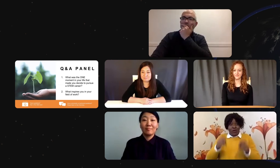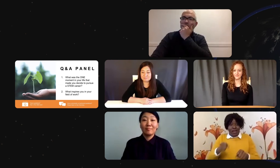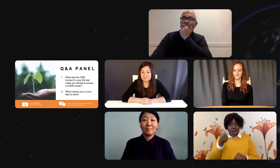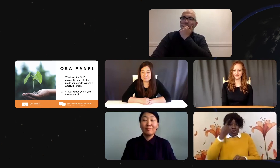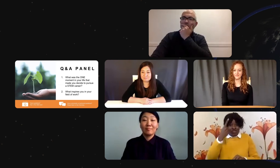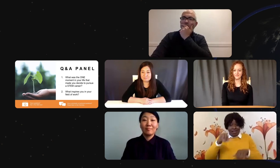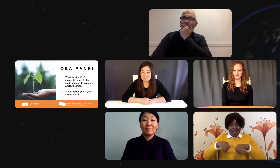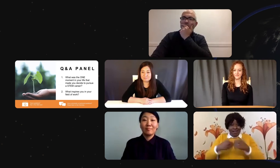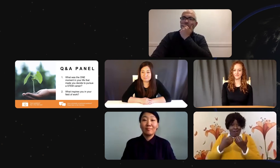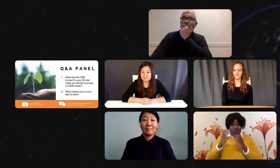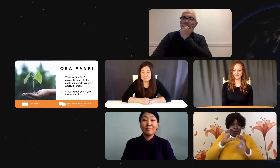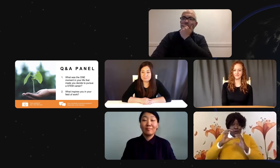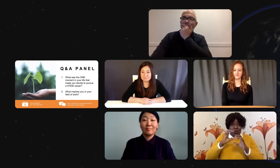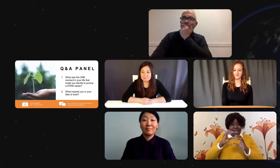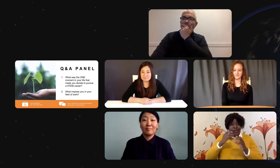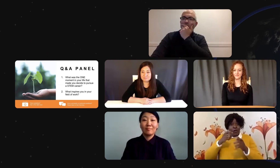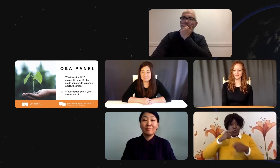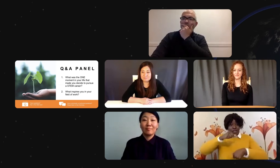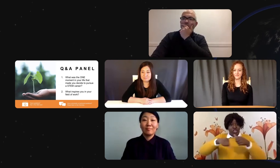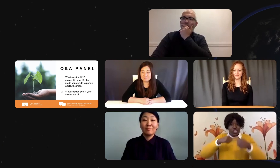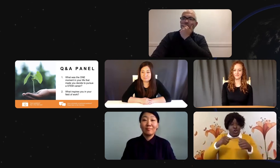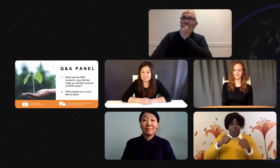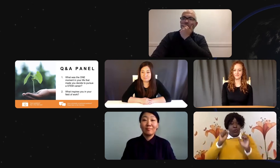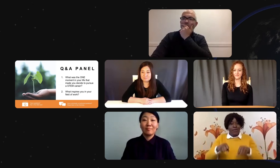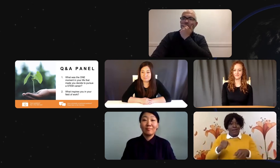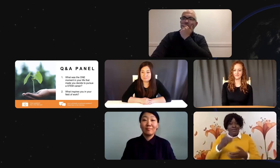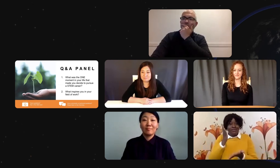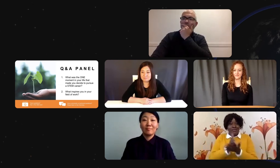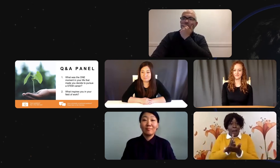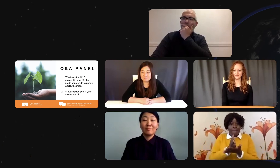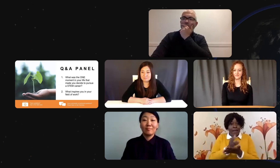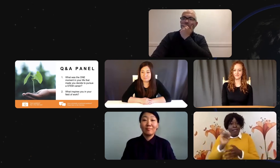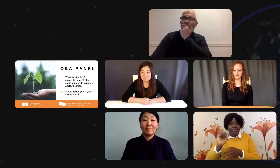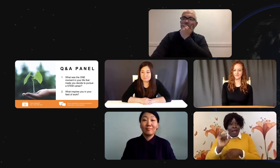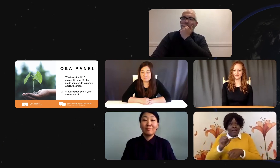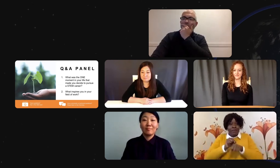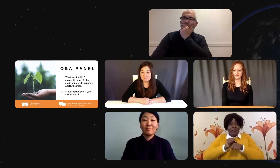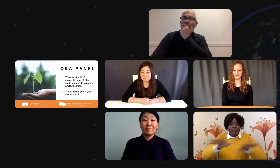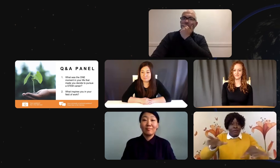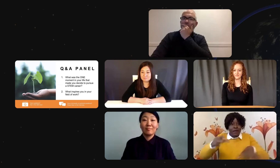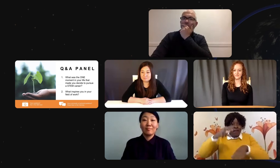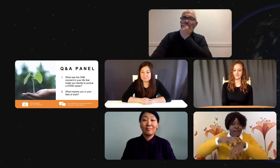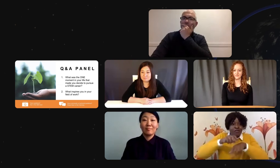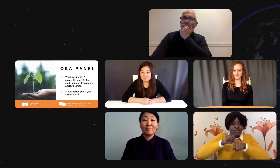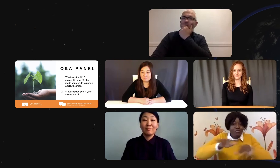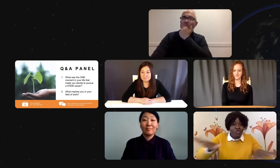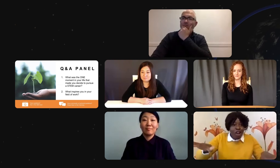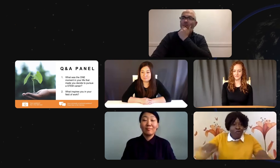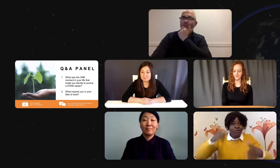If we can figure out how they communicate with each other, we can stop pandemics and